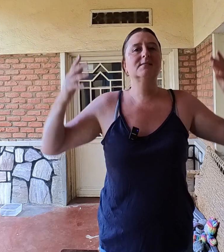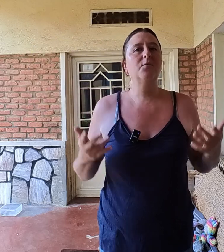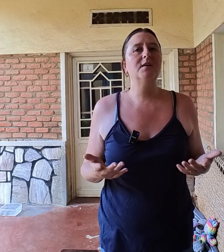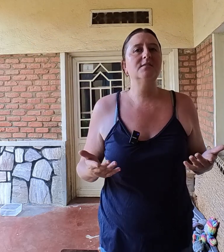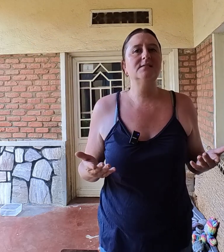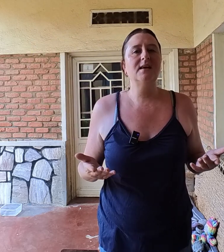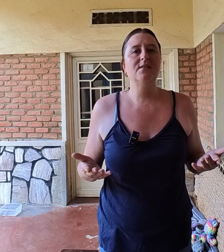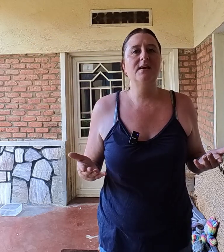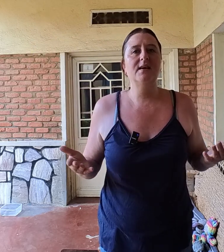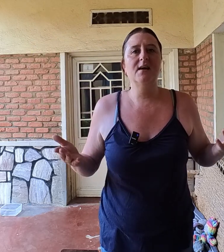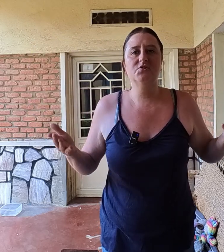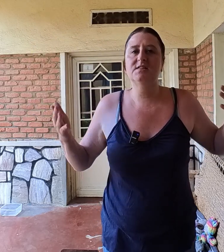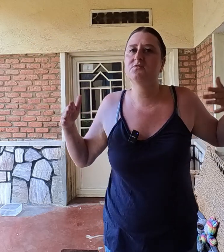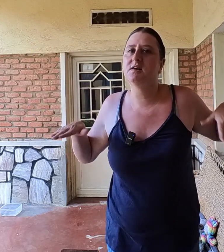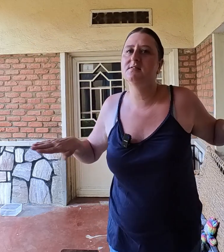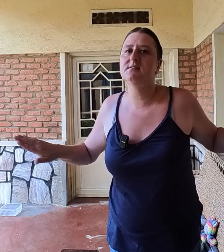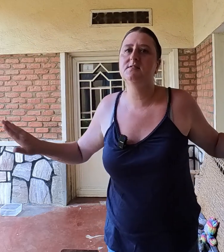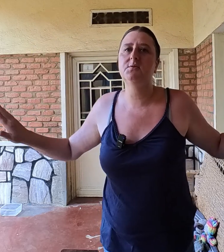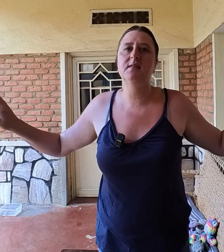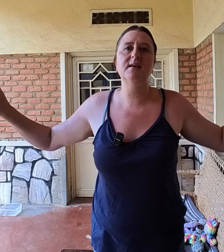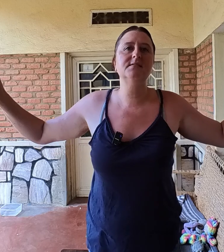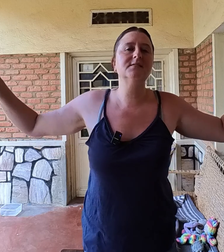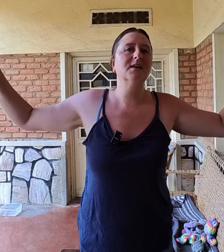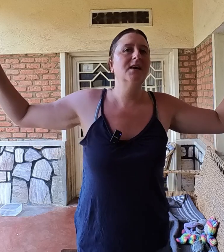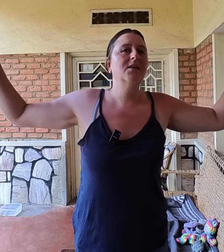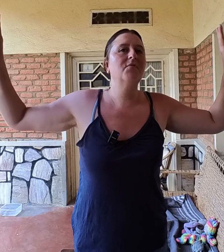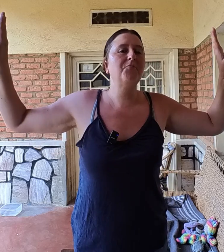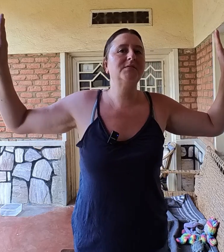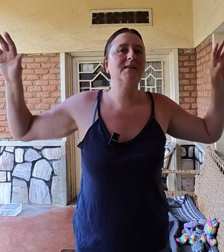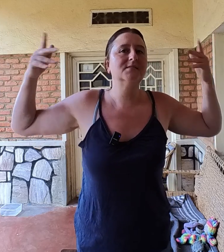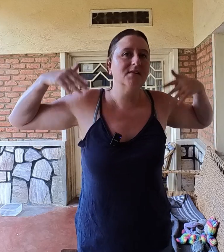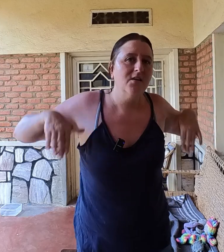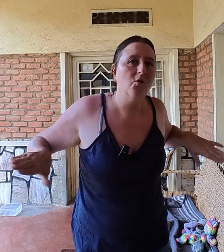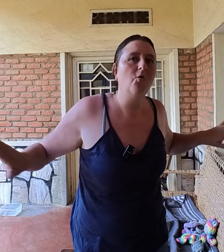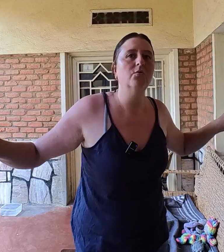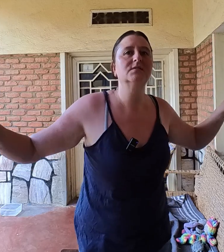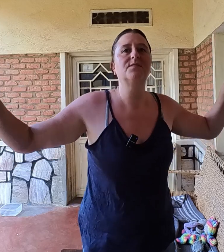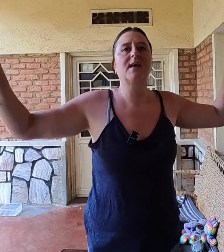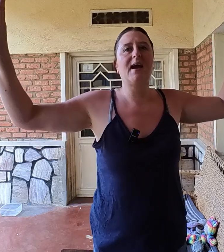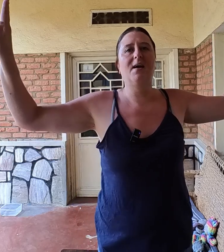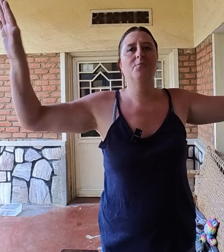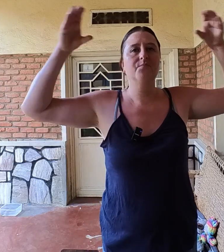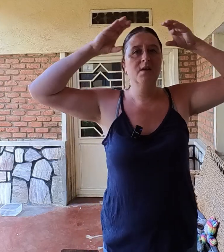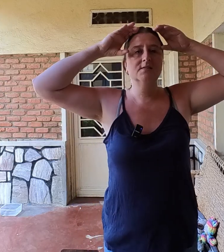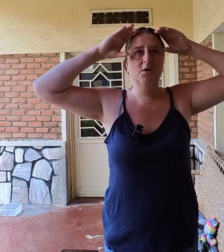It's like when you see the traditional dancers doing this, it represents the horns of the cow.